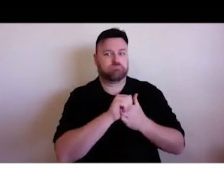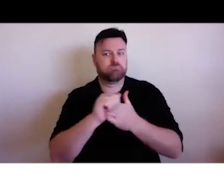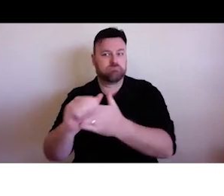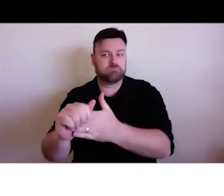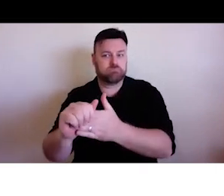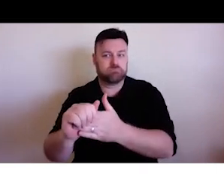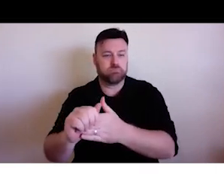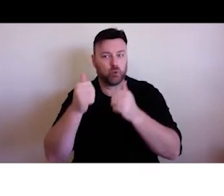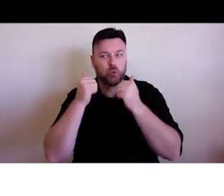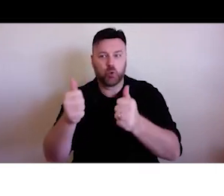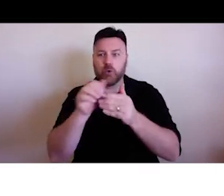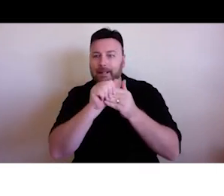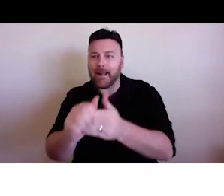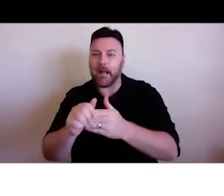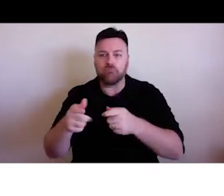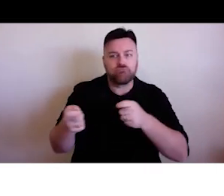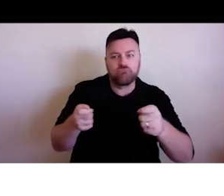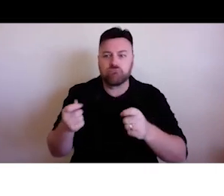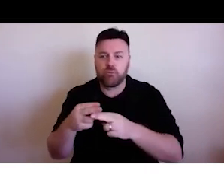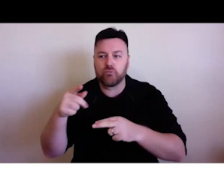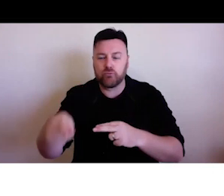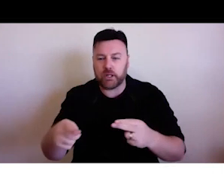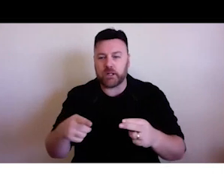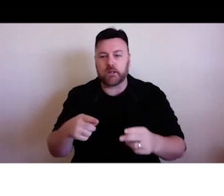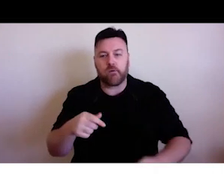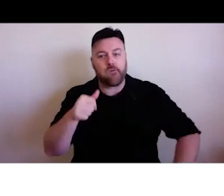shadowing leadership. I think about the fact that Jacinda Ardern in New